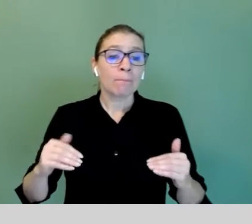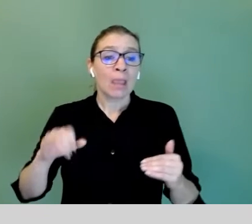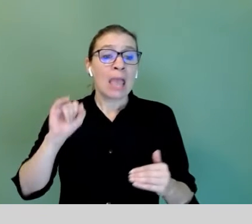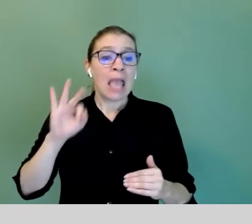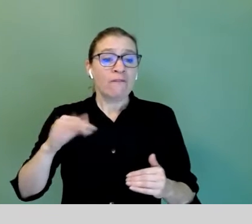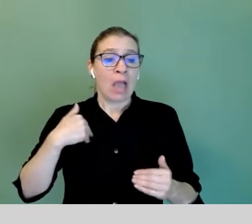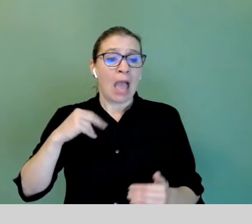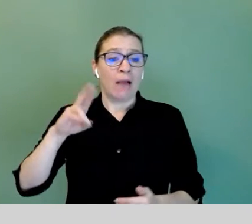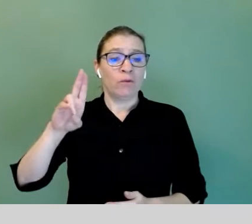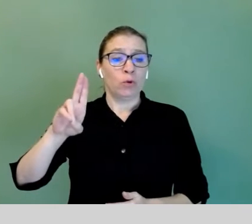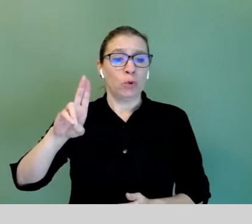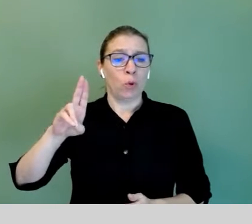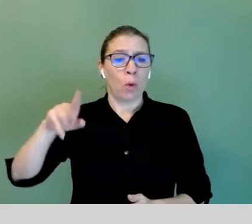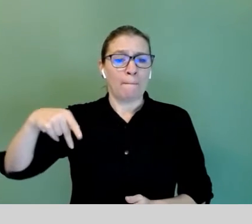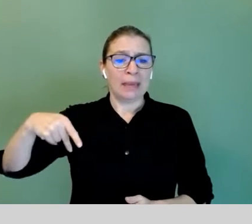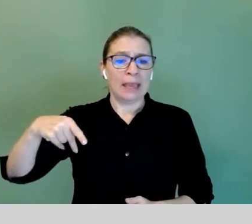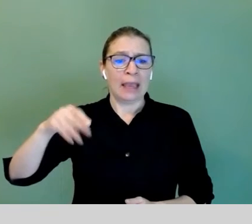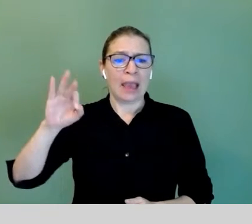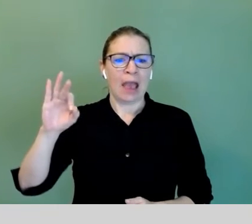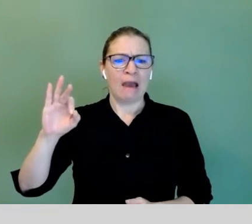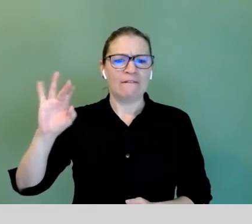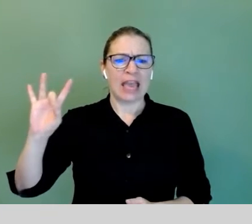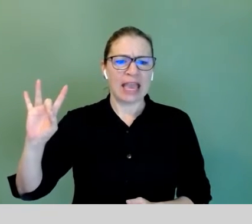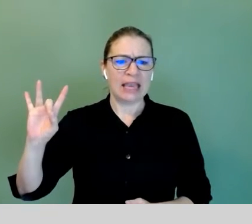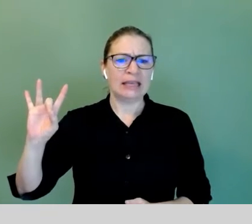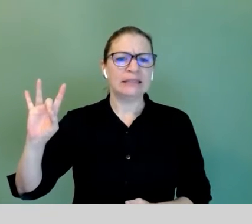Then as I thought, if you have UTF-8 code